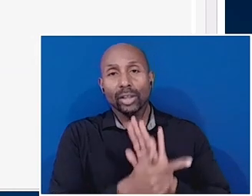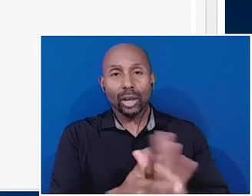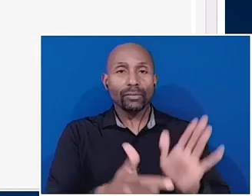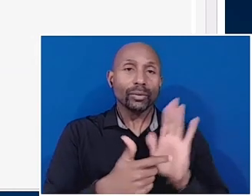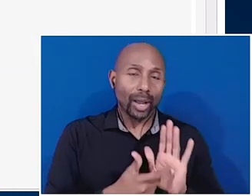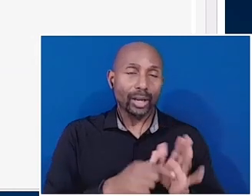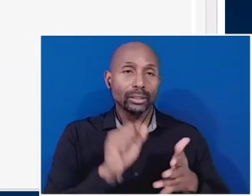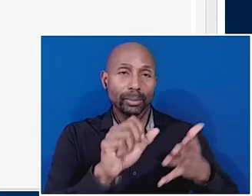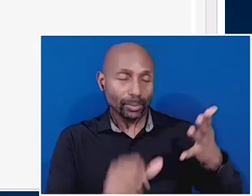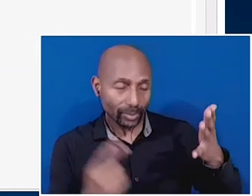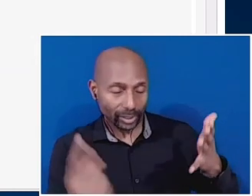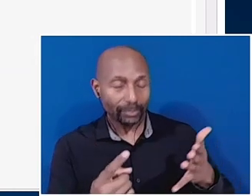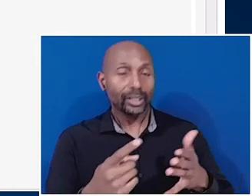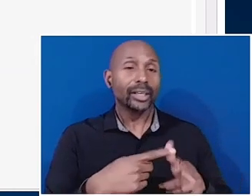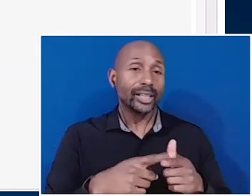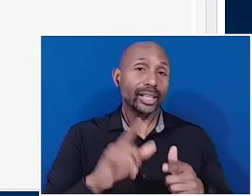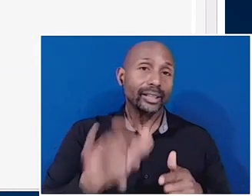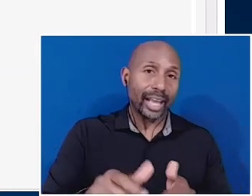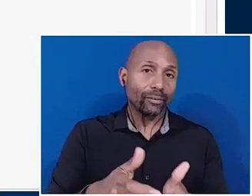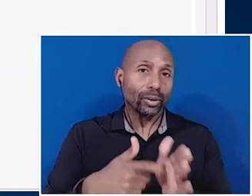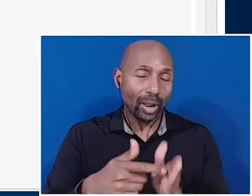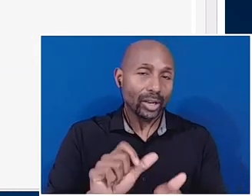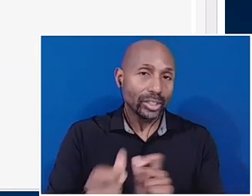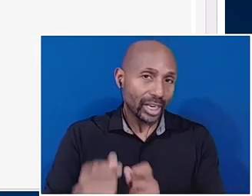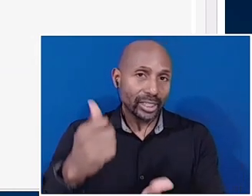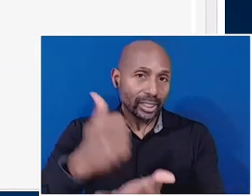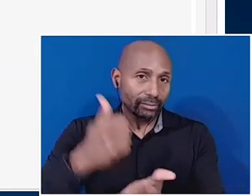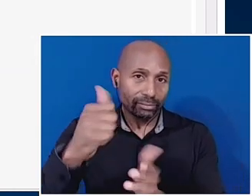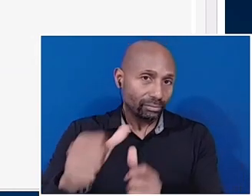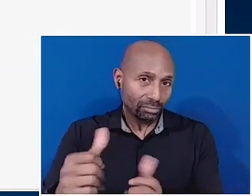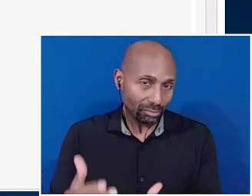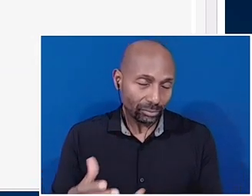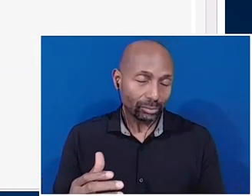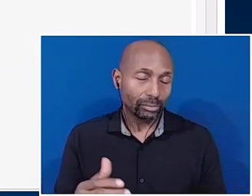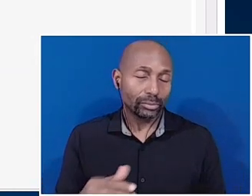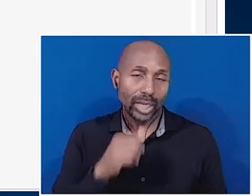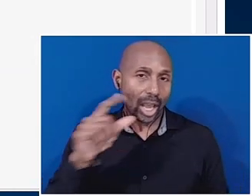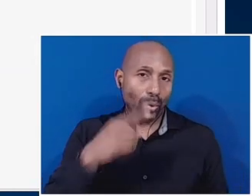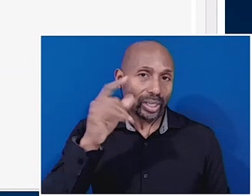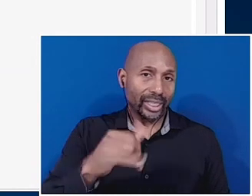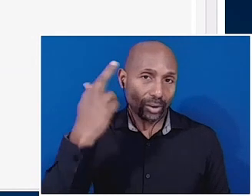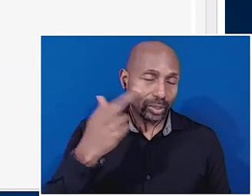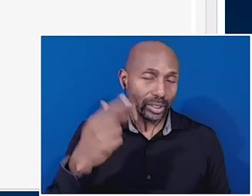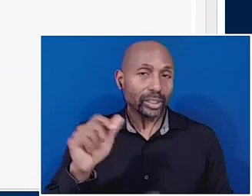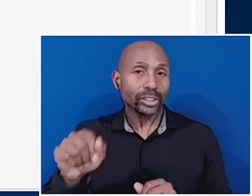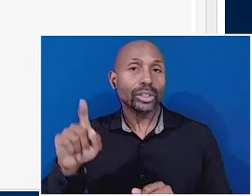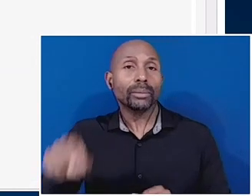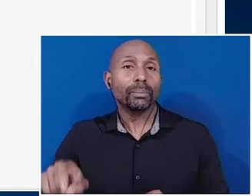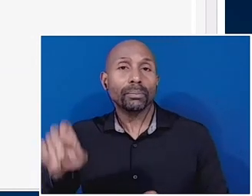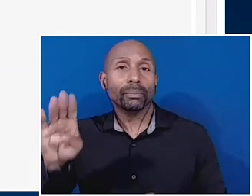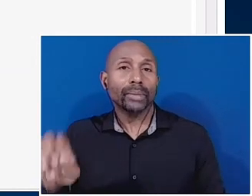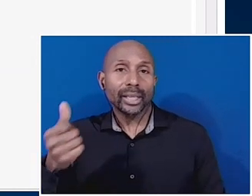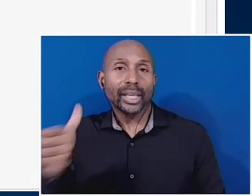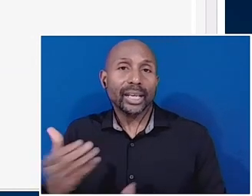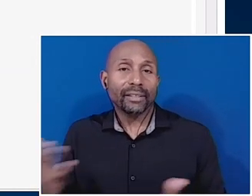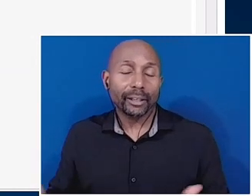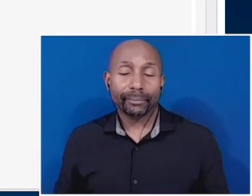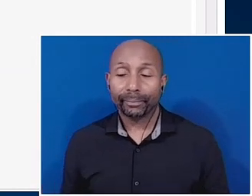What we have set up in allowing regulated entities to now have basically a la carte